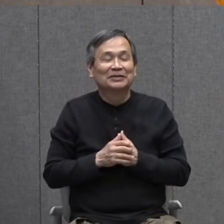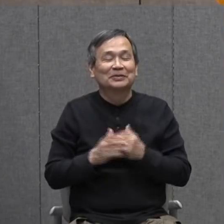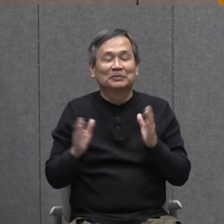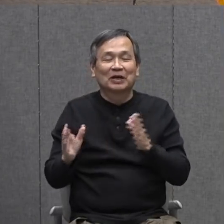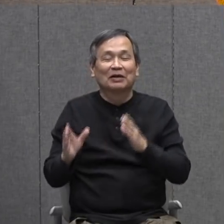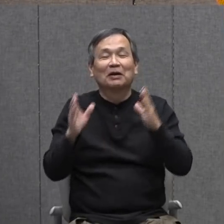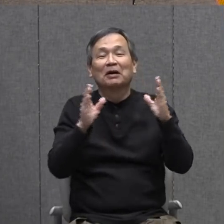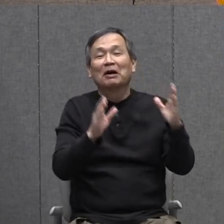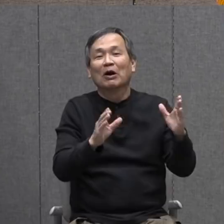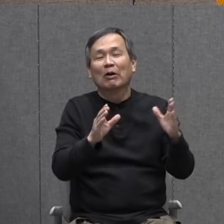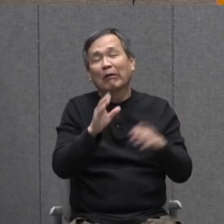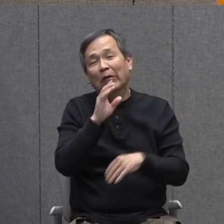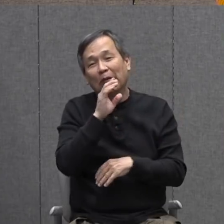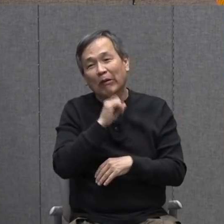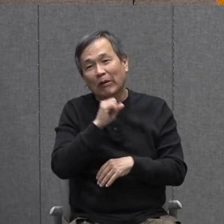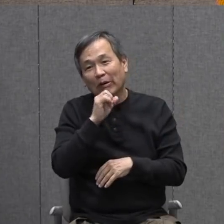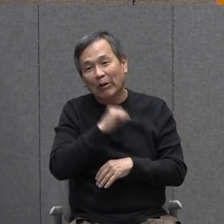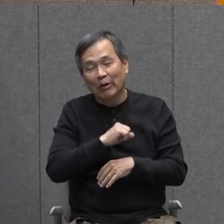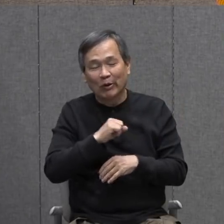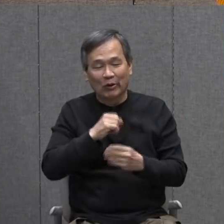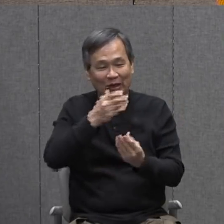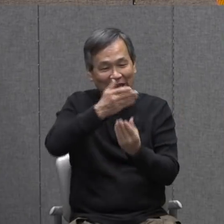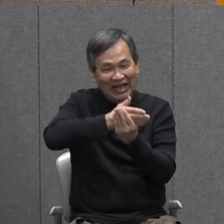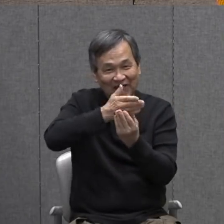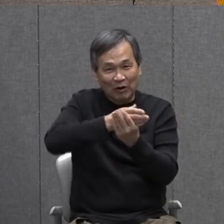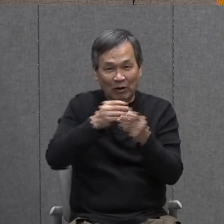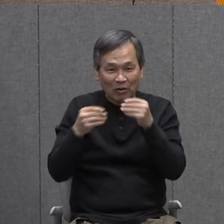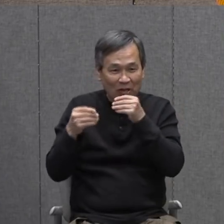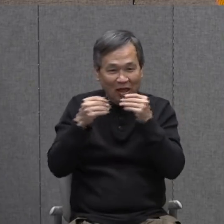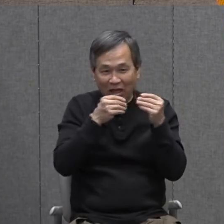I found an old envelope that no one was using.